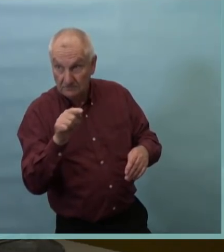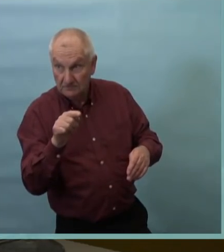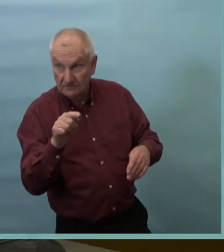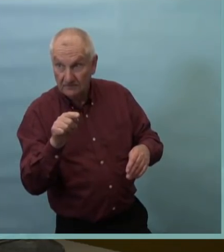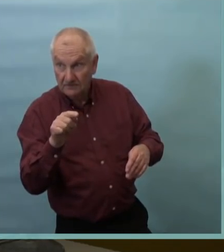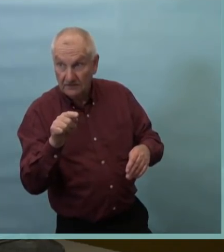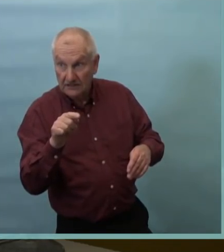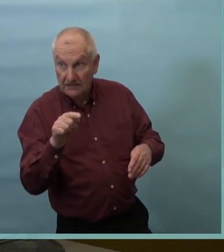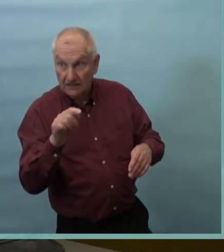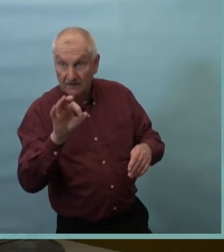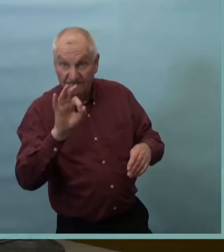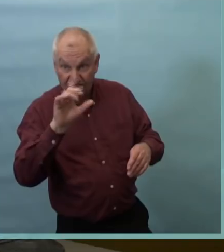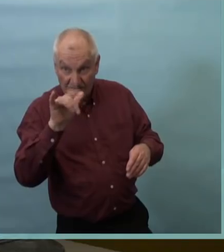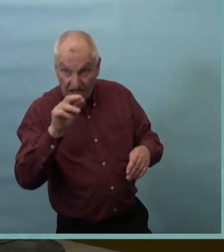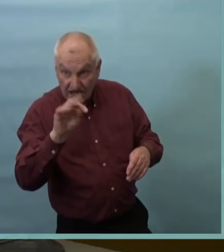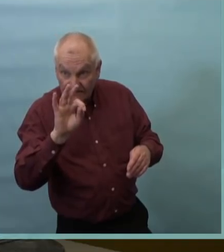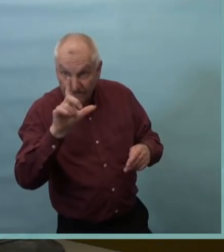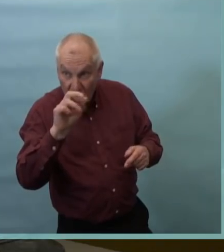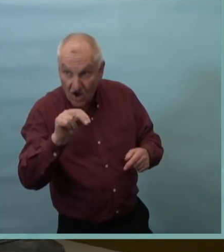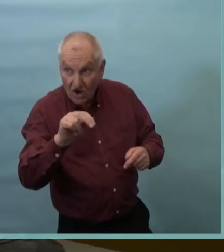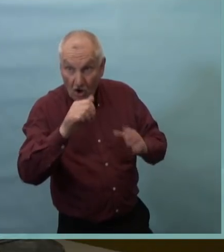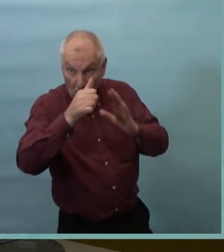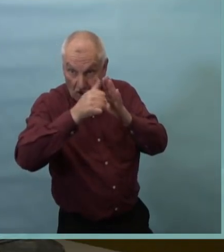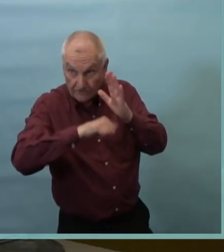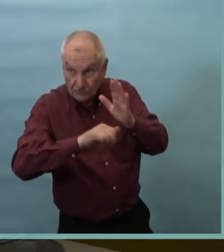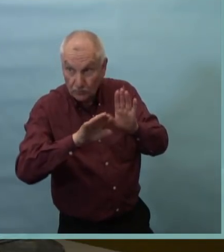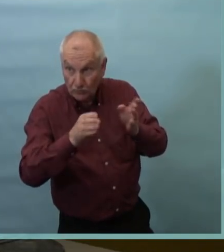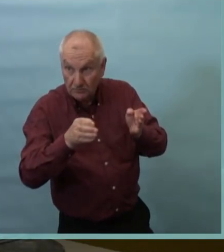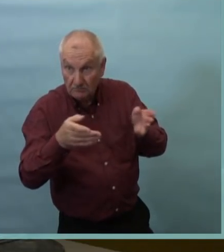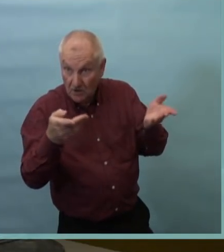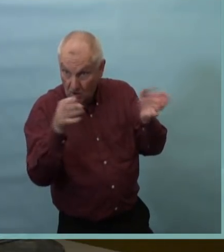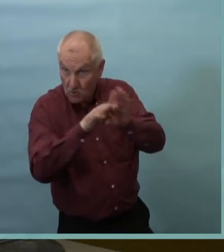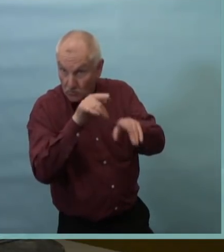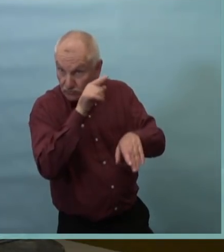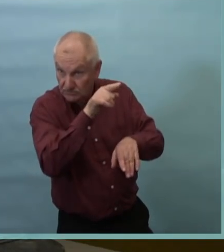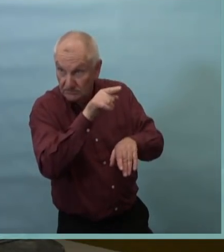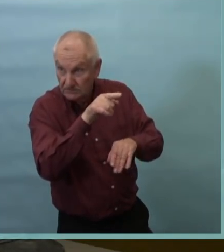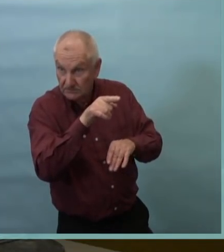wondering if that's a let's do to the köppen 19 situation or something else